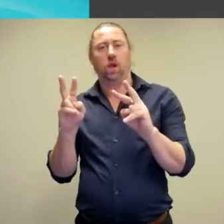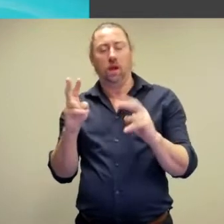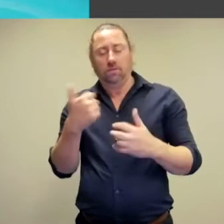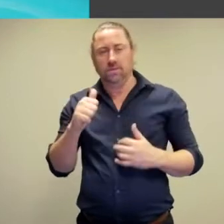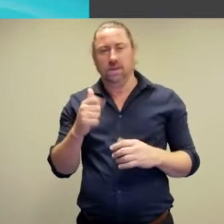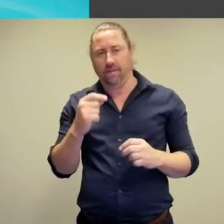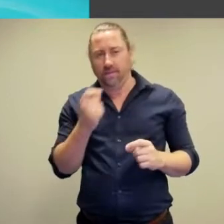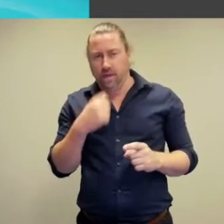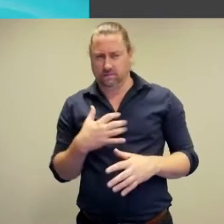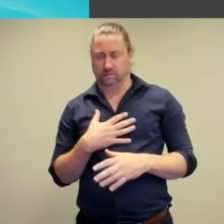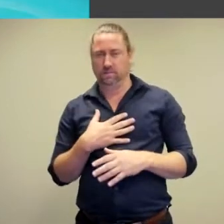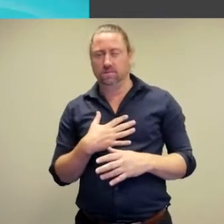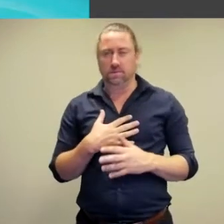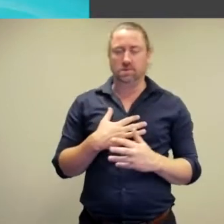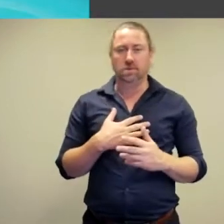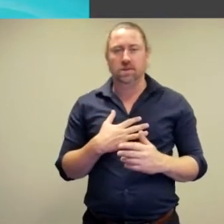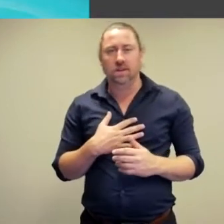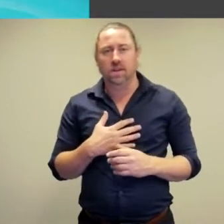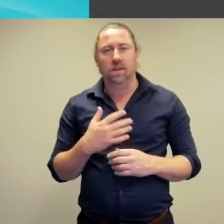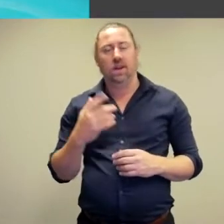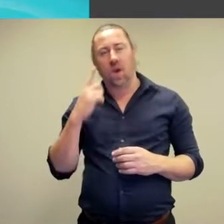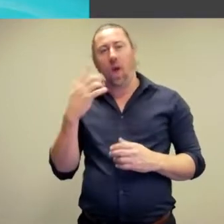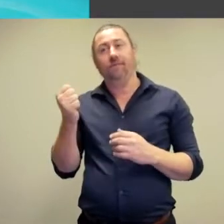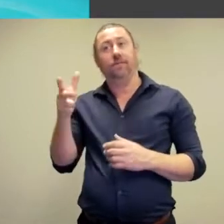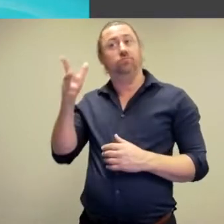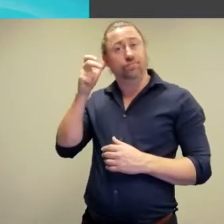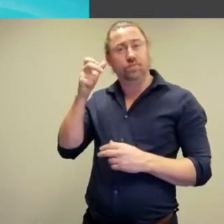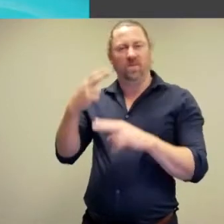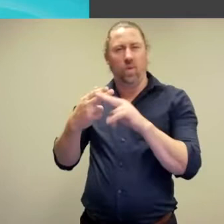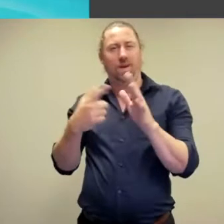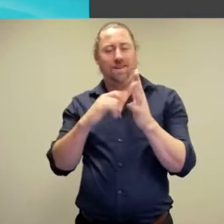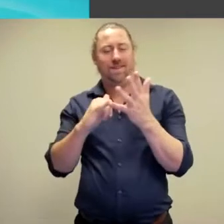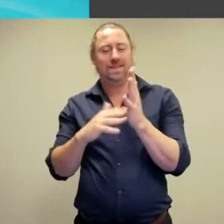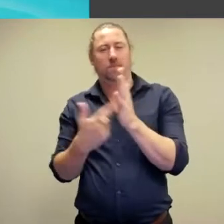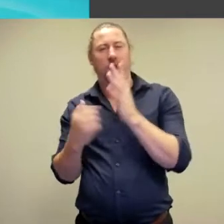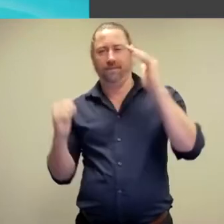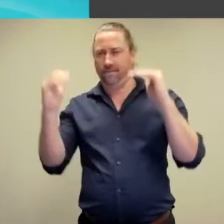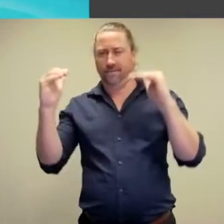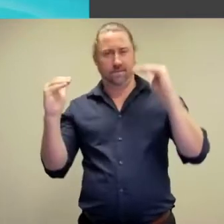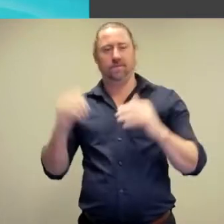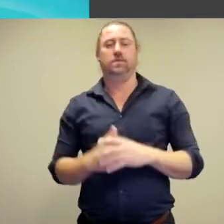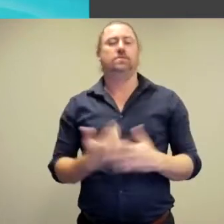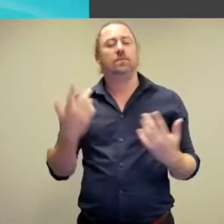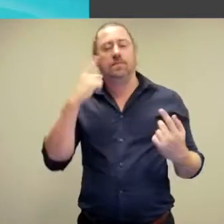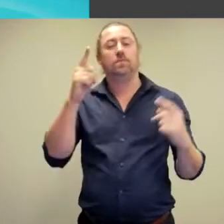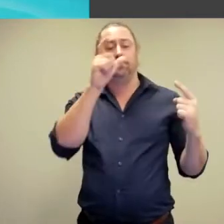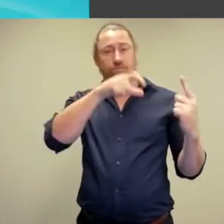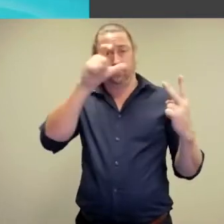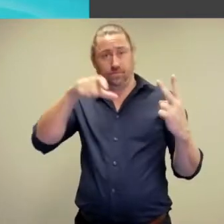to the sonic qualities of ASMR. So let's look at these photographs to